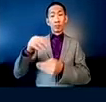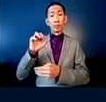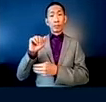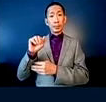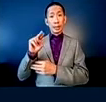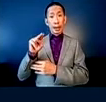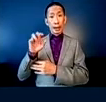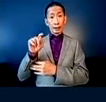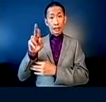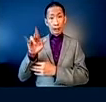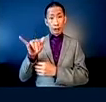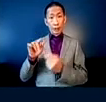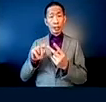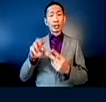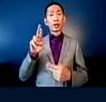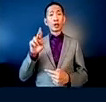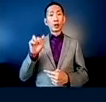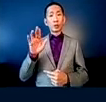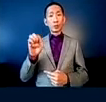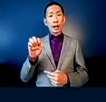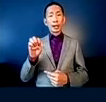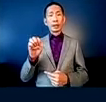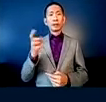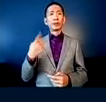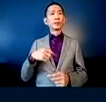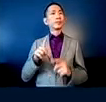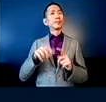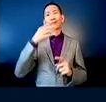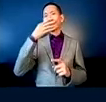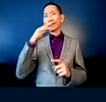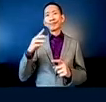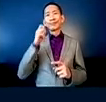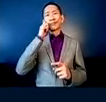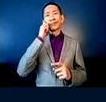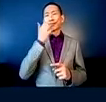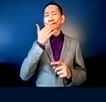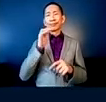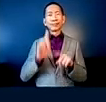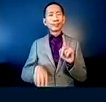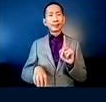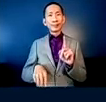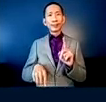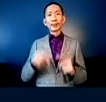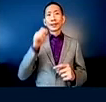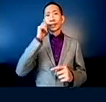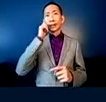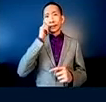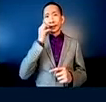WE TALK ABOUT ANCESTRY, AND RACE, WE CAN'T IGNORE SKIN COLOR